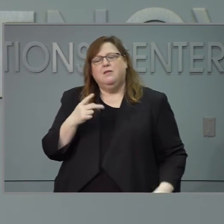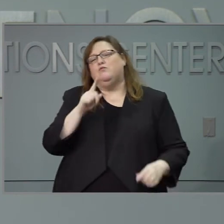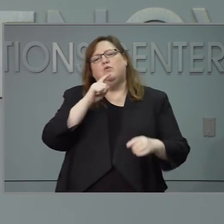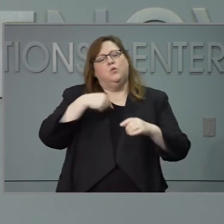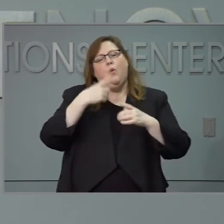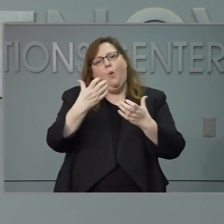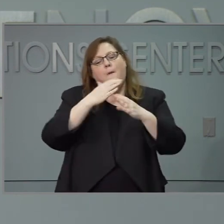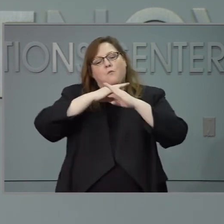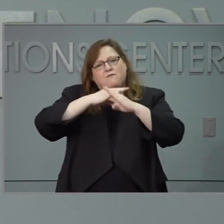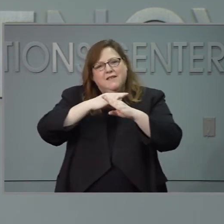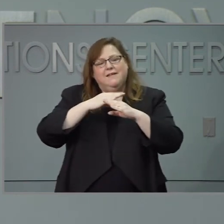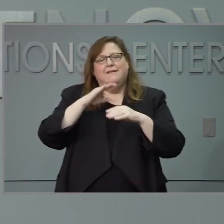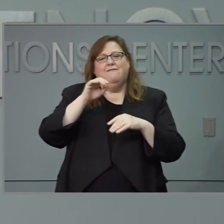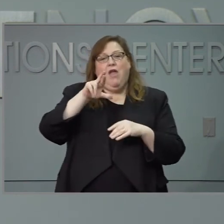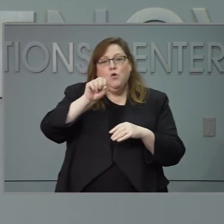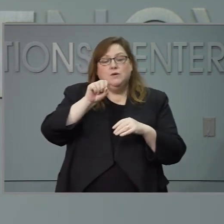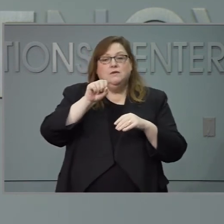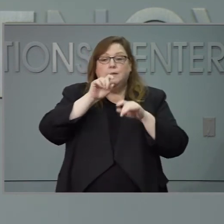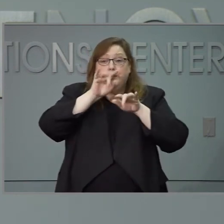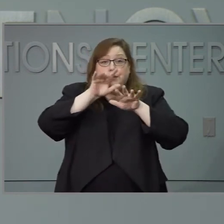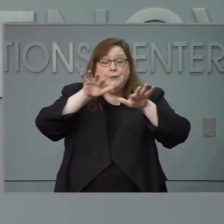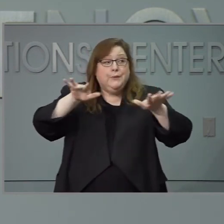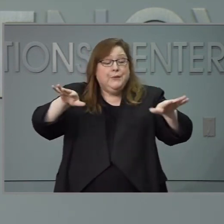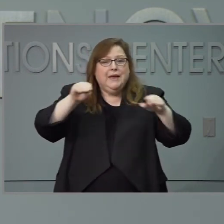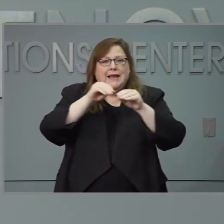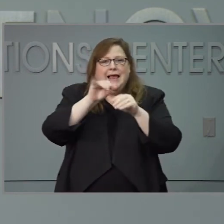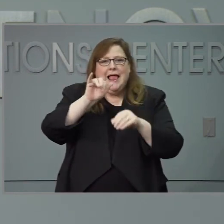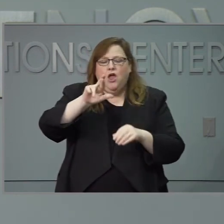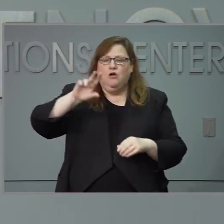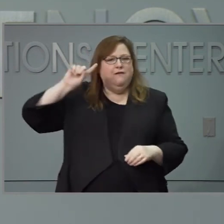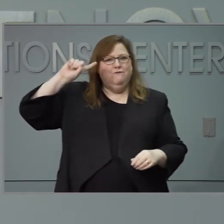PAGAMOS MÁS A LOS MAESTROS, ES LO QUE HE DICHO UNA Y OTRA VEZ,